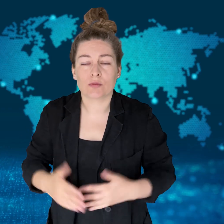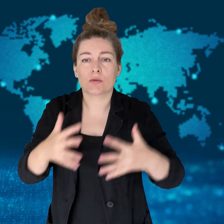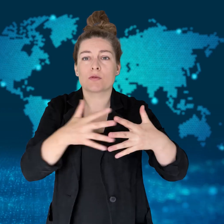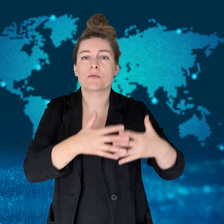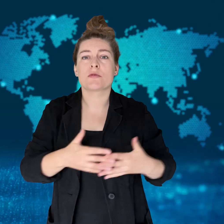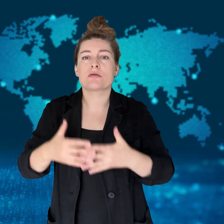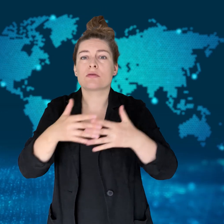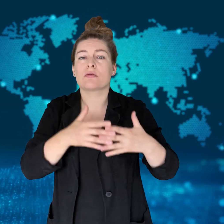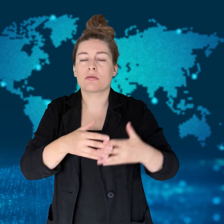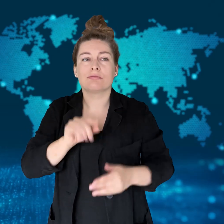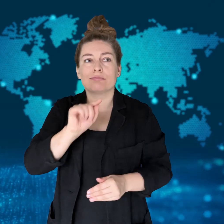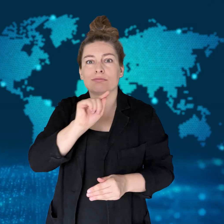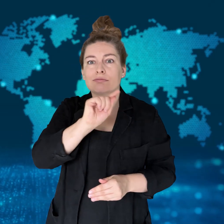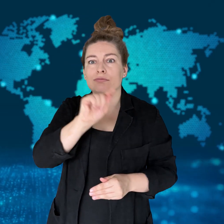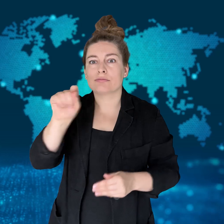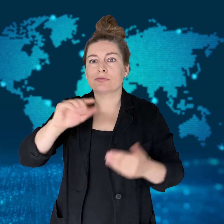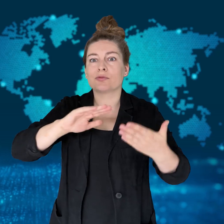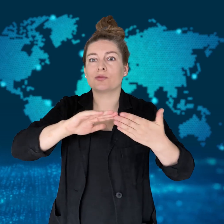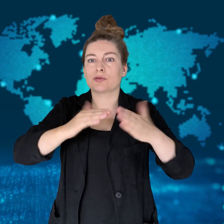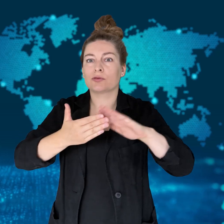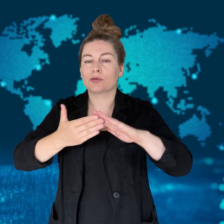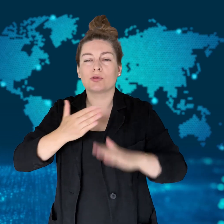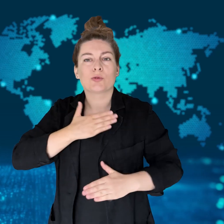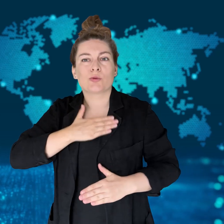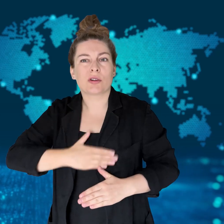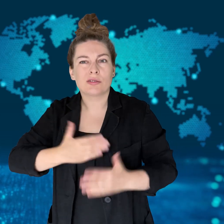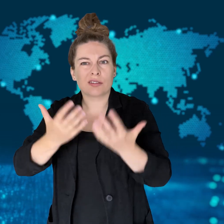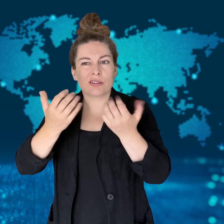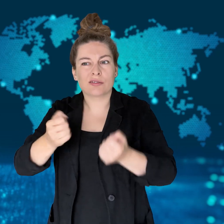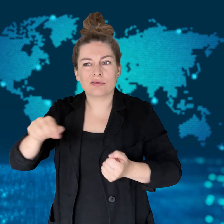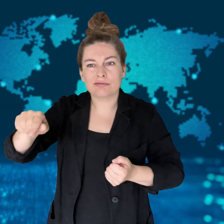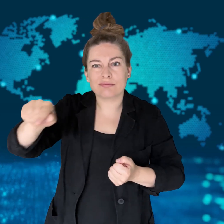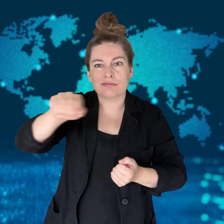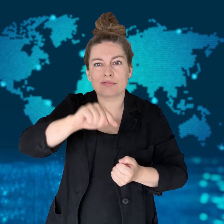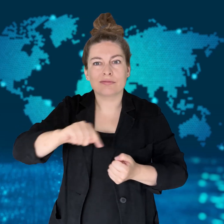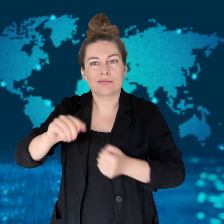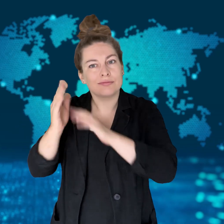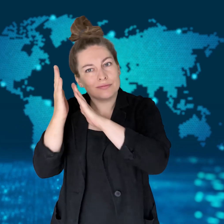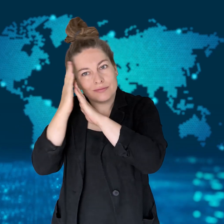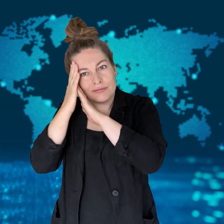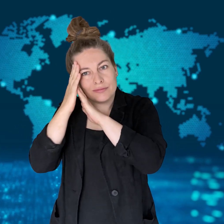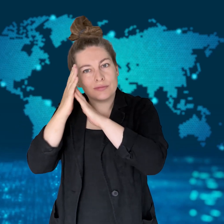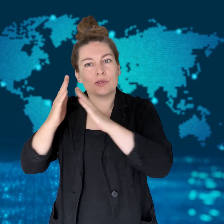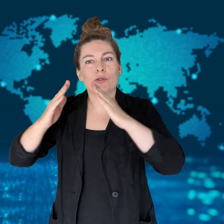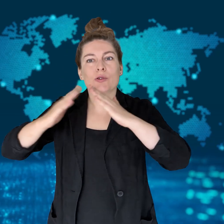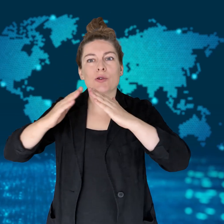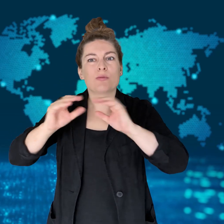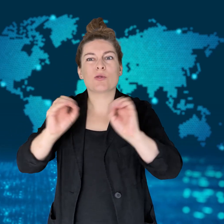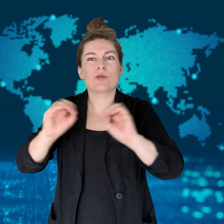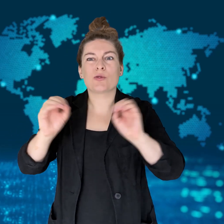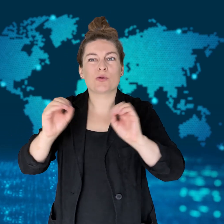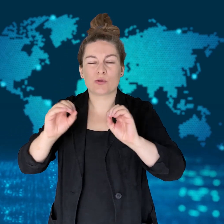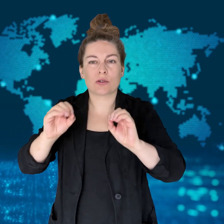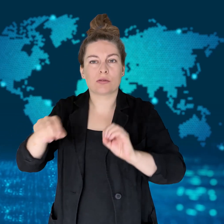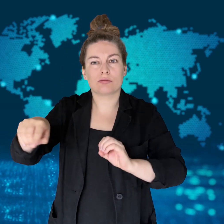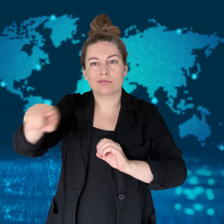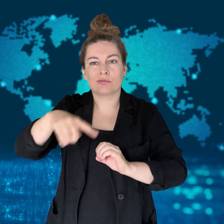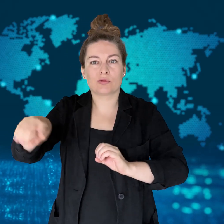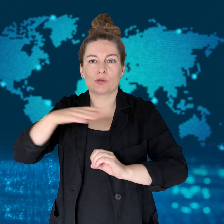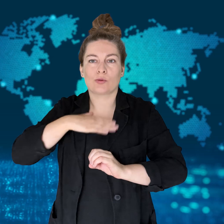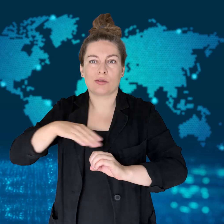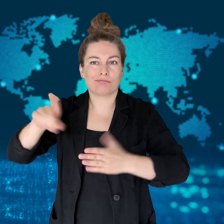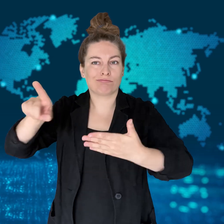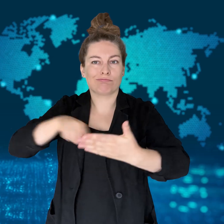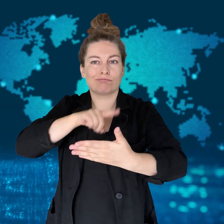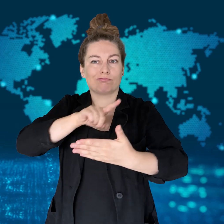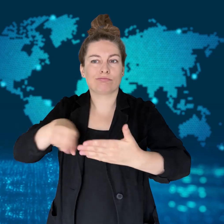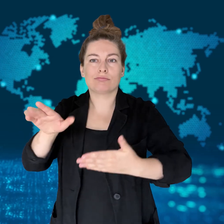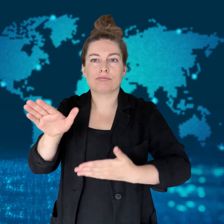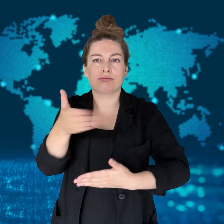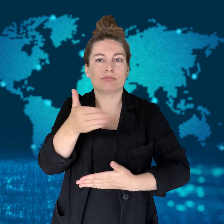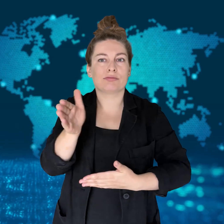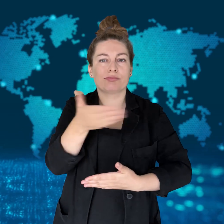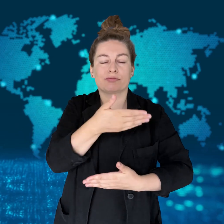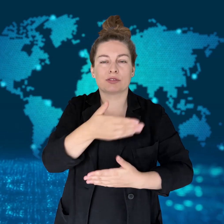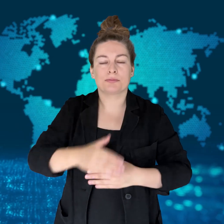Cities to ban homeless camps